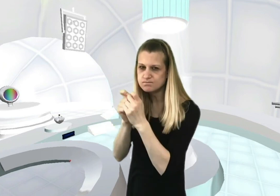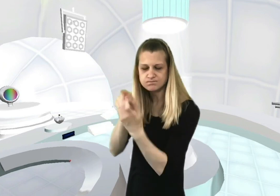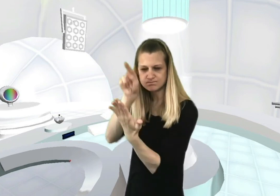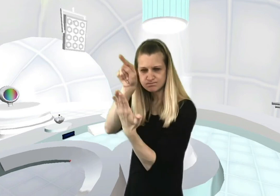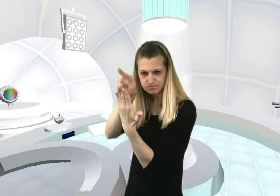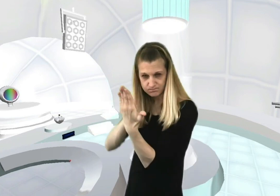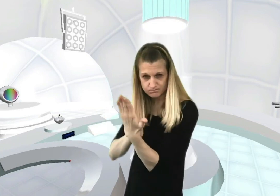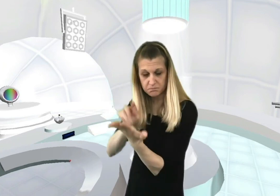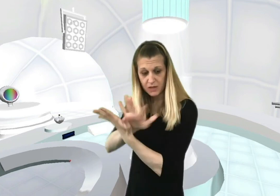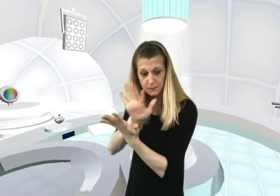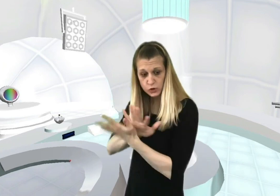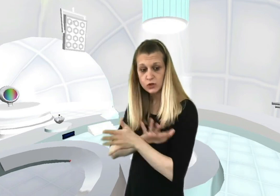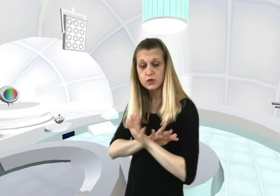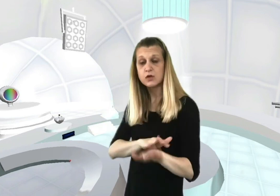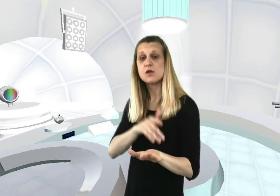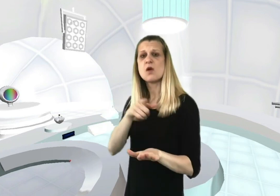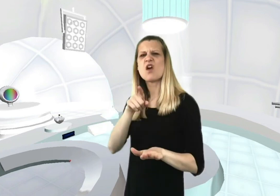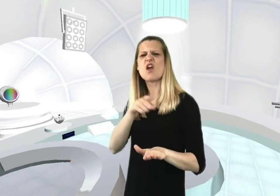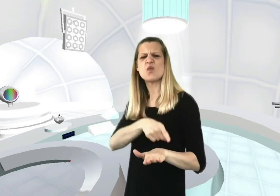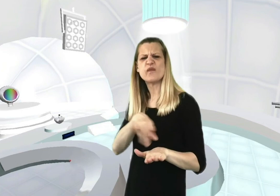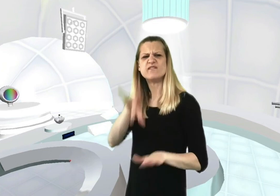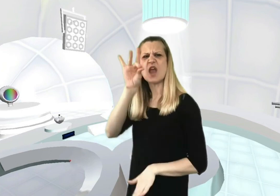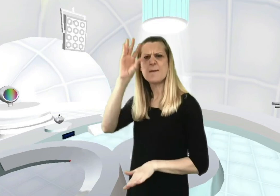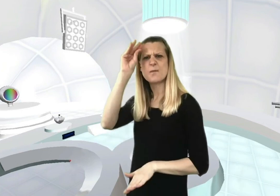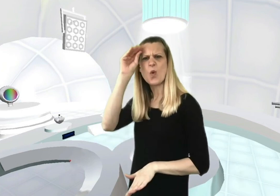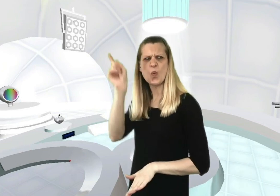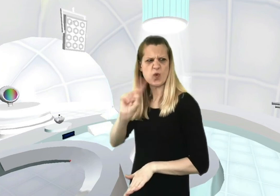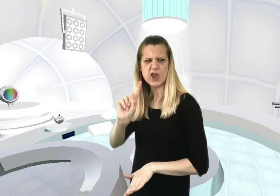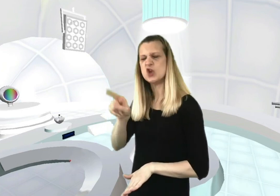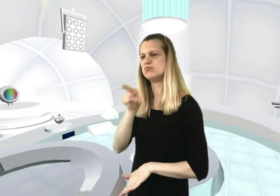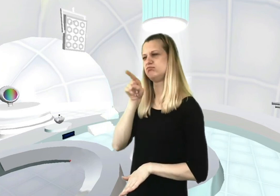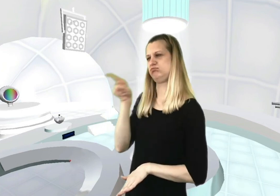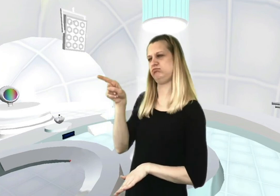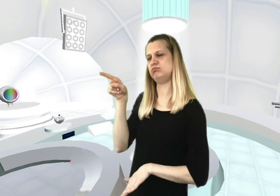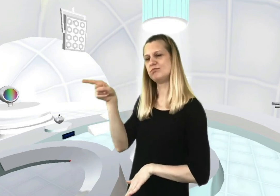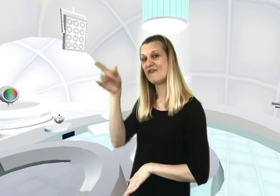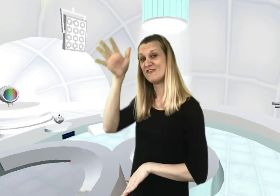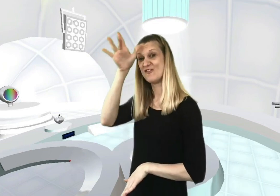handing the Oompa-Loompa a piece of paper on which he had written full instructions.